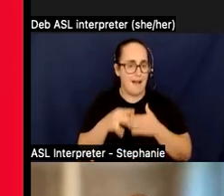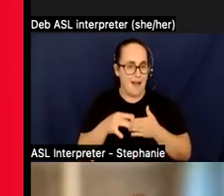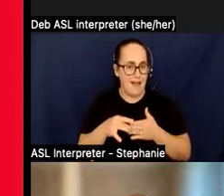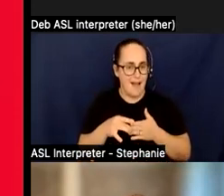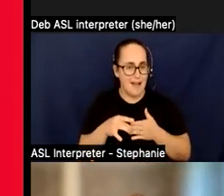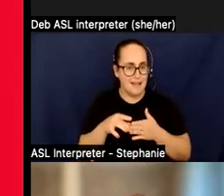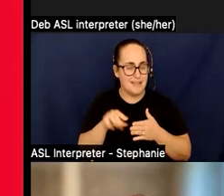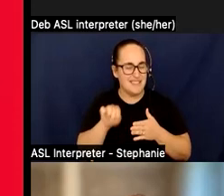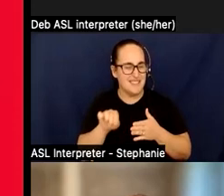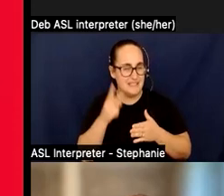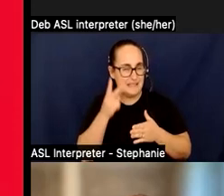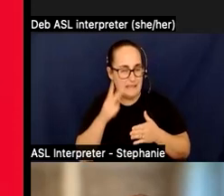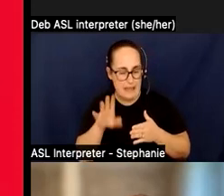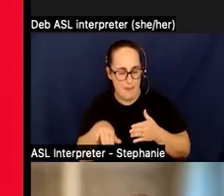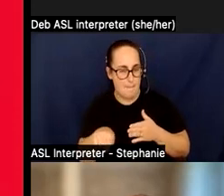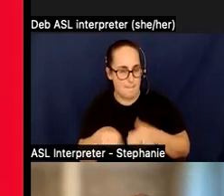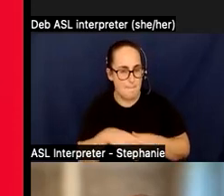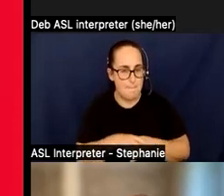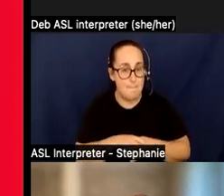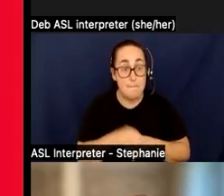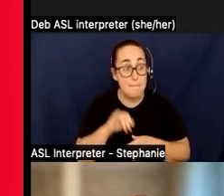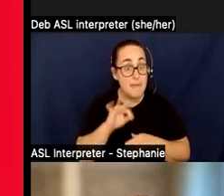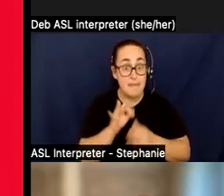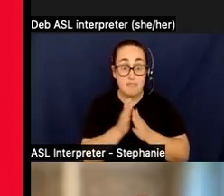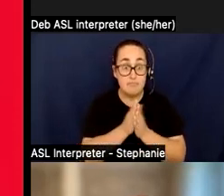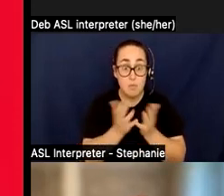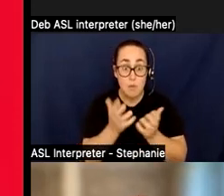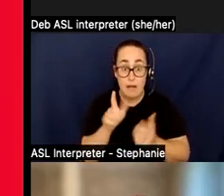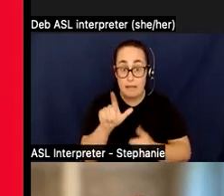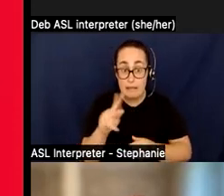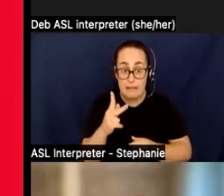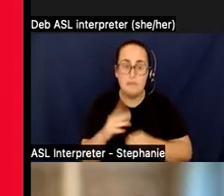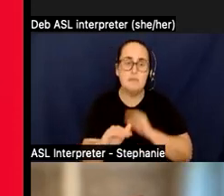and I'll send you all of the links. If you have any questions about this, if you want help with